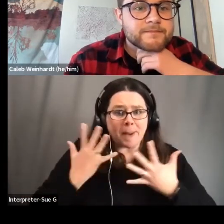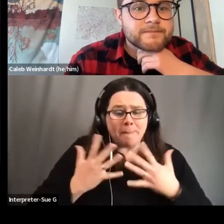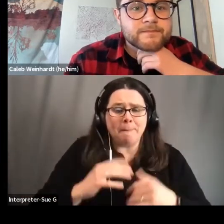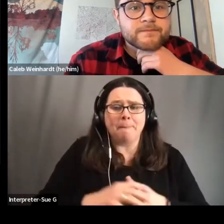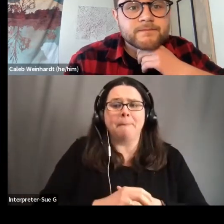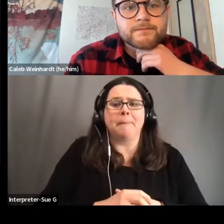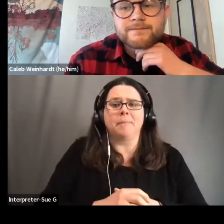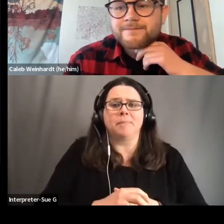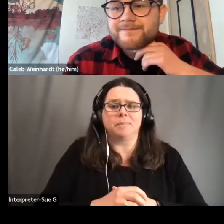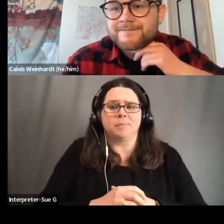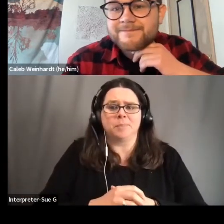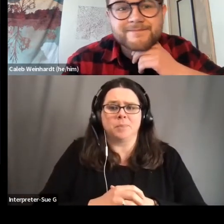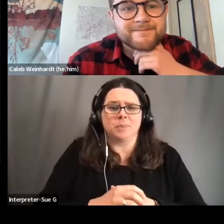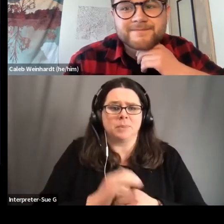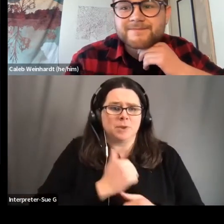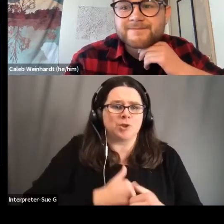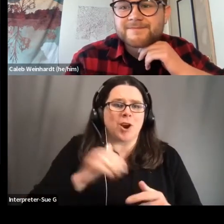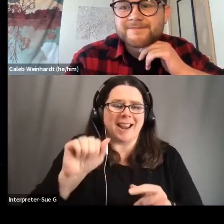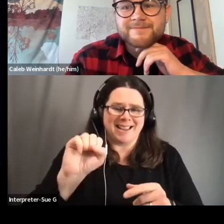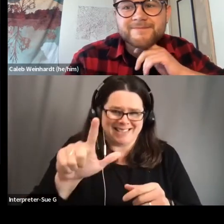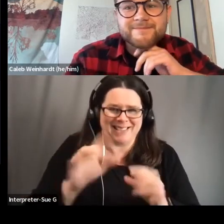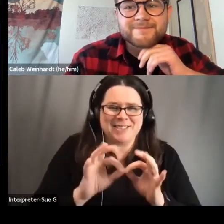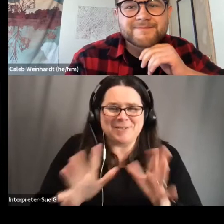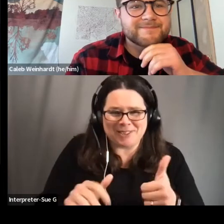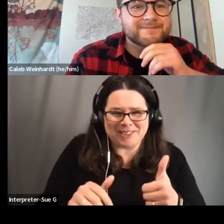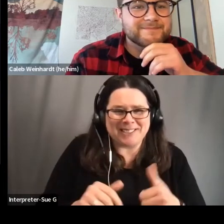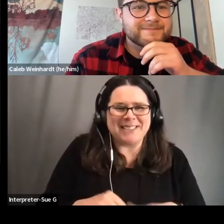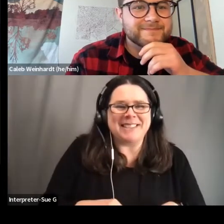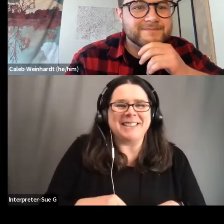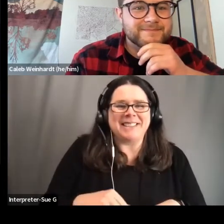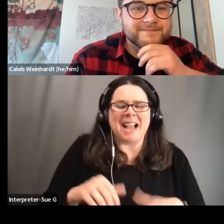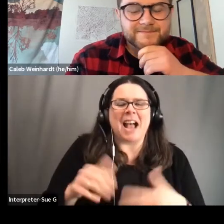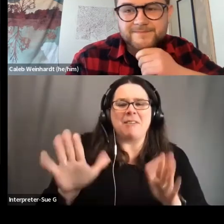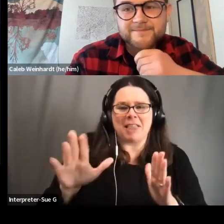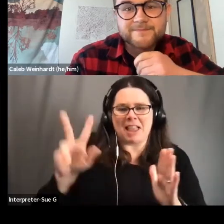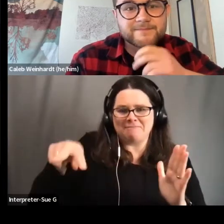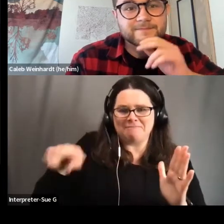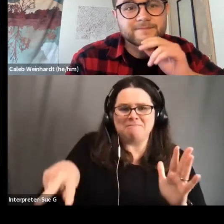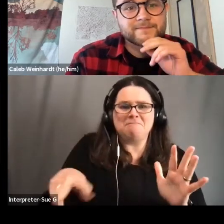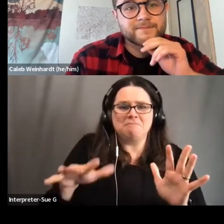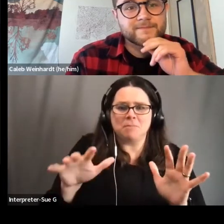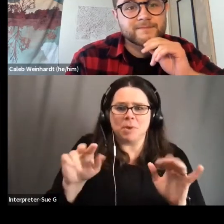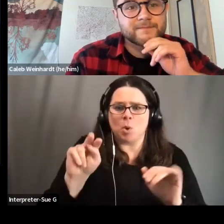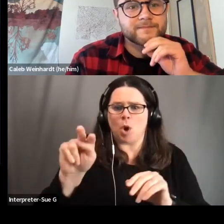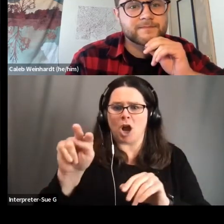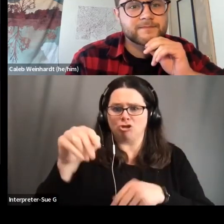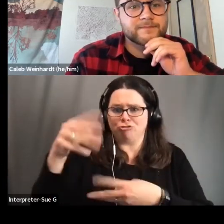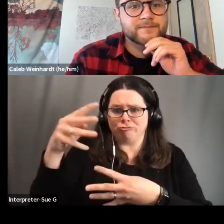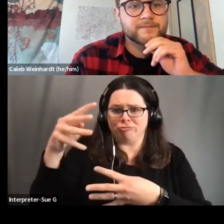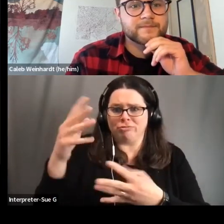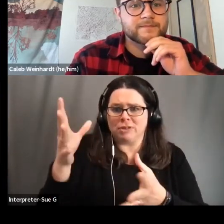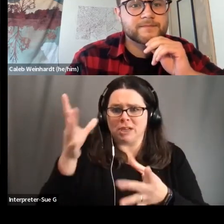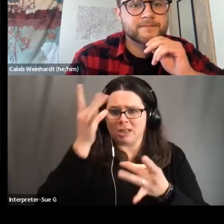I'm sorry for our ASL interpreter. I'm gonna let us kind of watch this and take it in. I'm just gonna wait for a couple of minutes